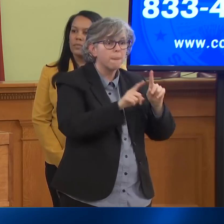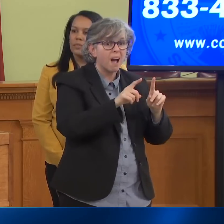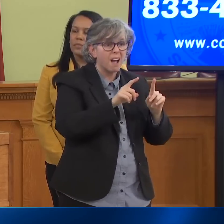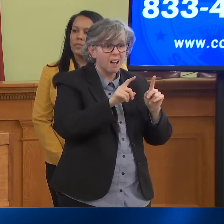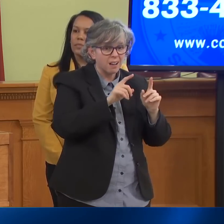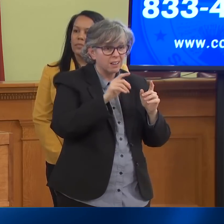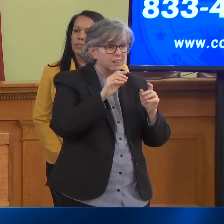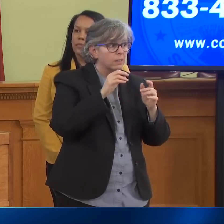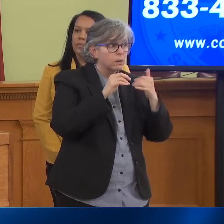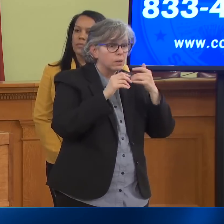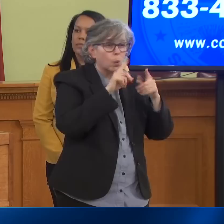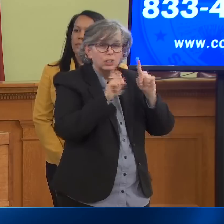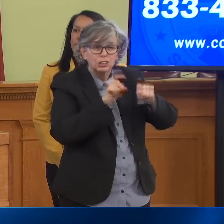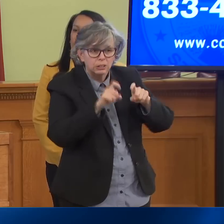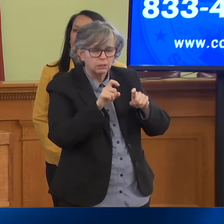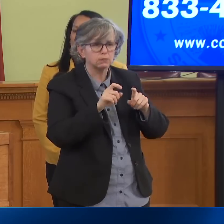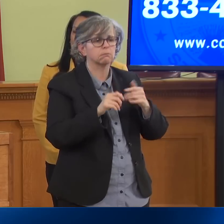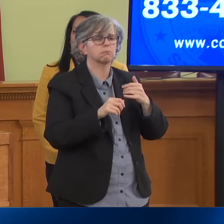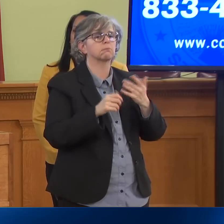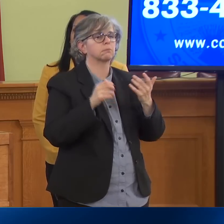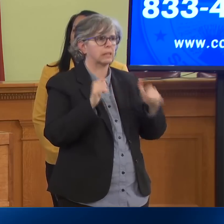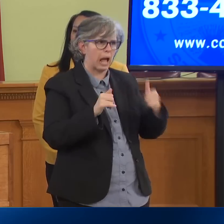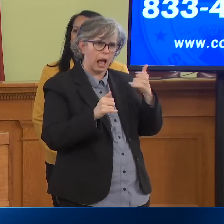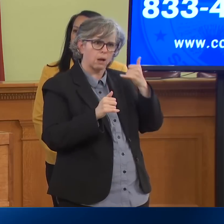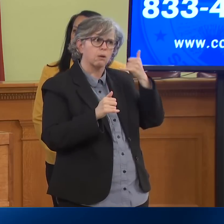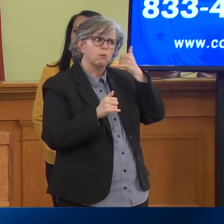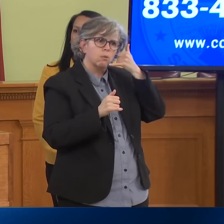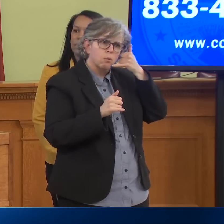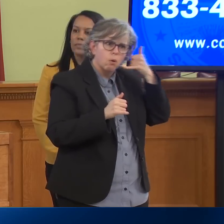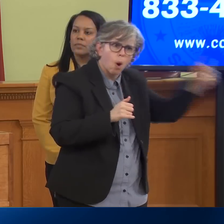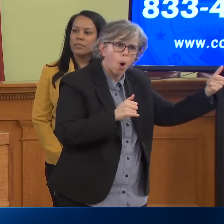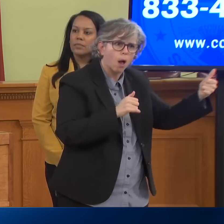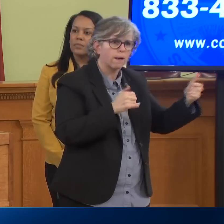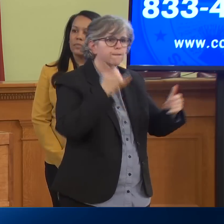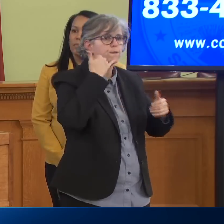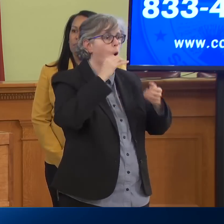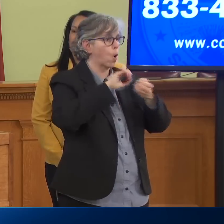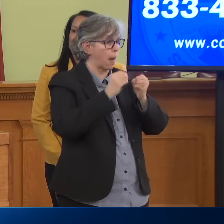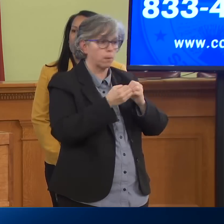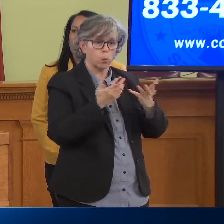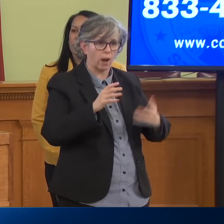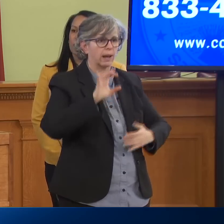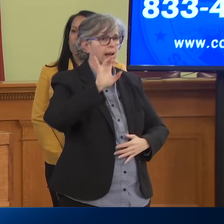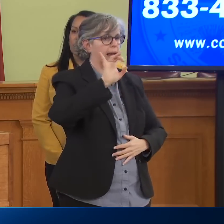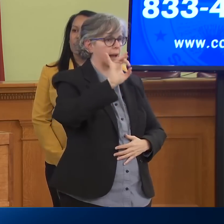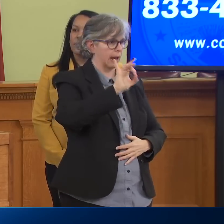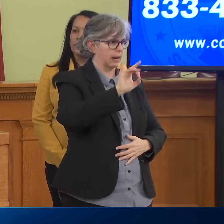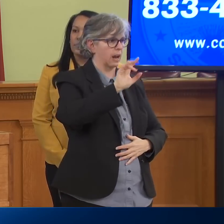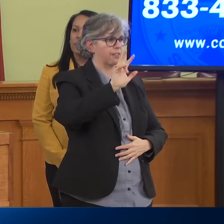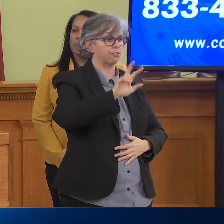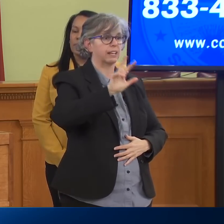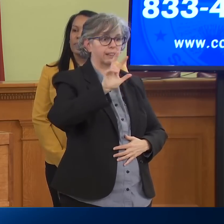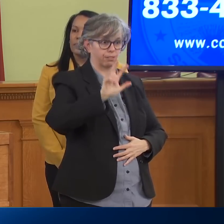THAT YOU NEED. WE WANT YOU TO STAY HEALTHY AND WELL AND ALWAYS. IF YOU HAVE ANY HEALTH CONCERNS